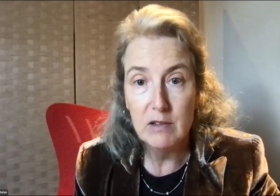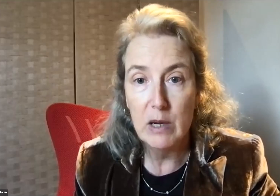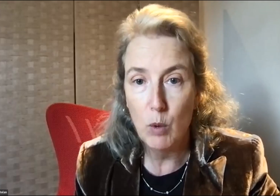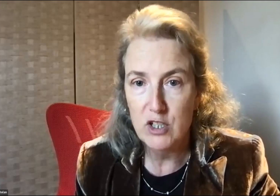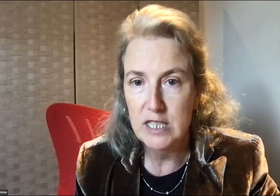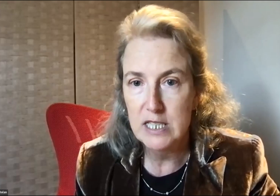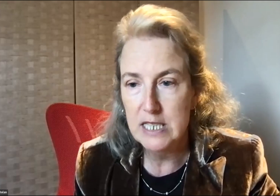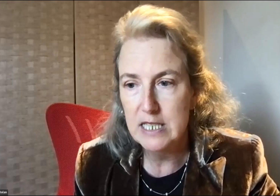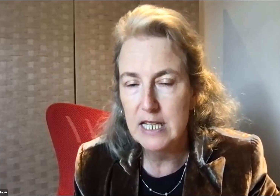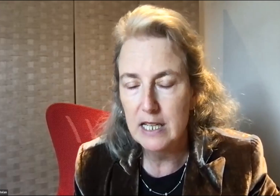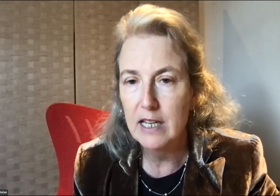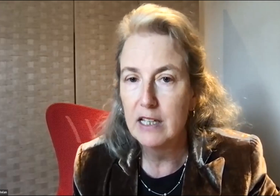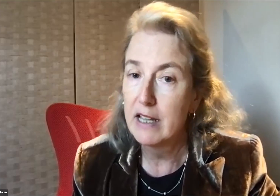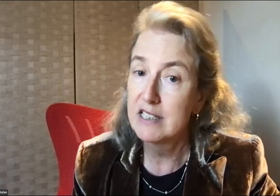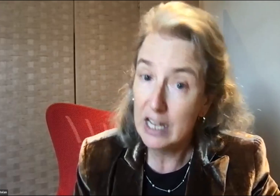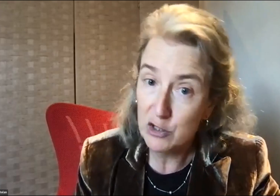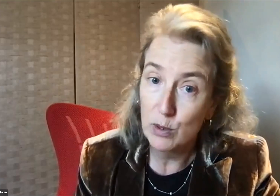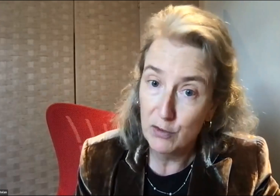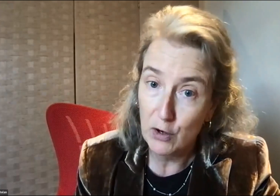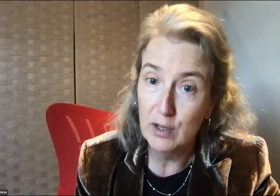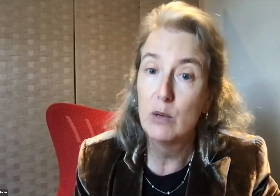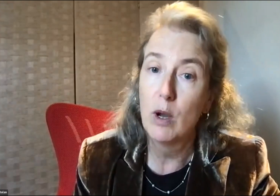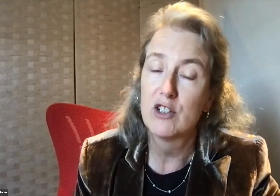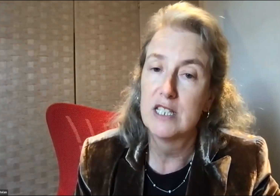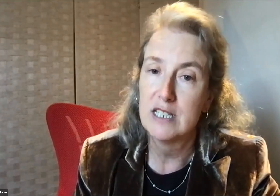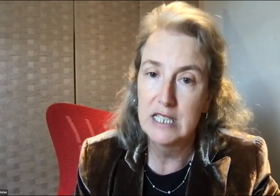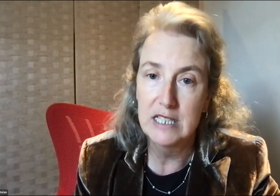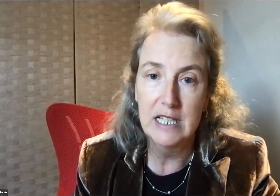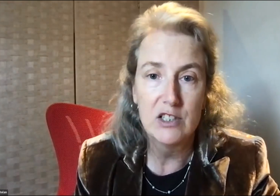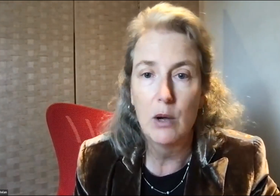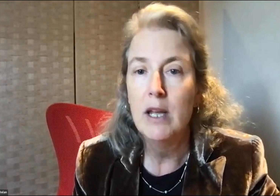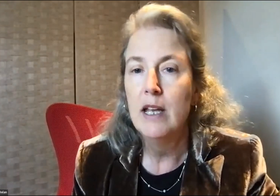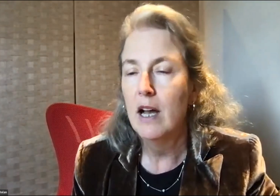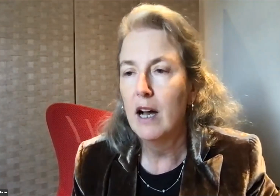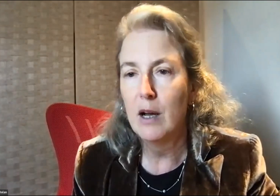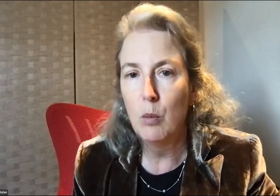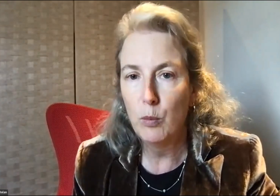There is in in Washington, Dc. and a a statue of her in Washington, Dc: So